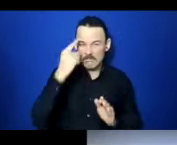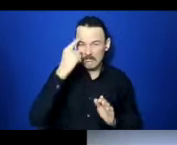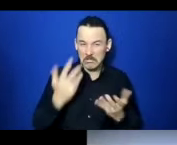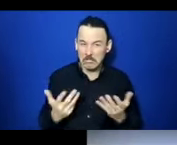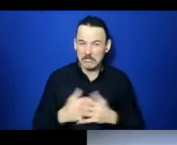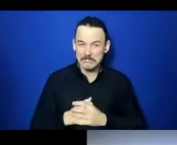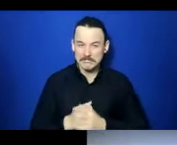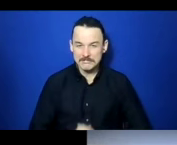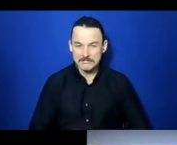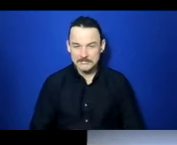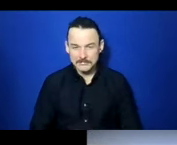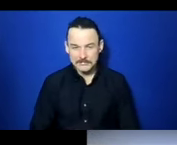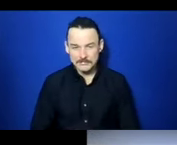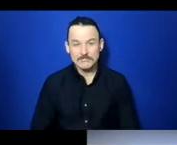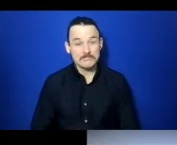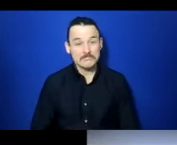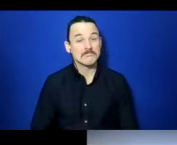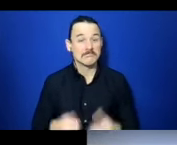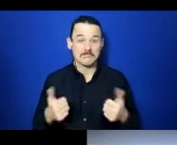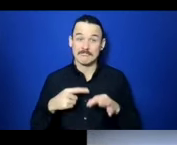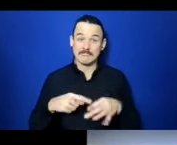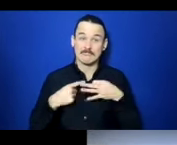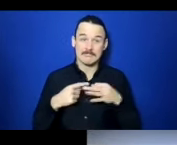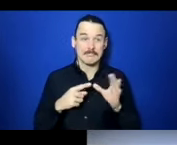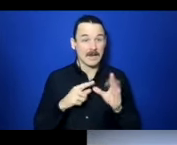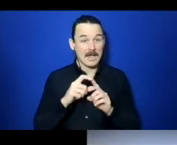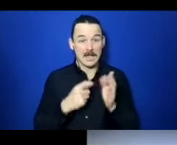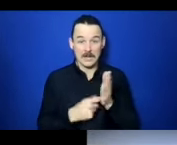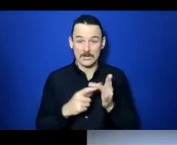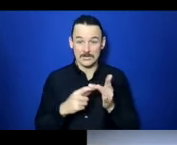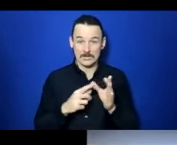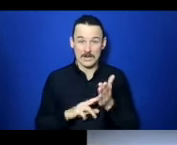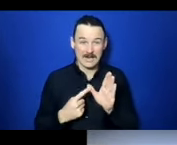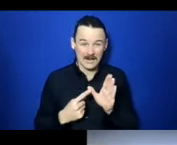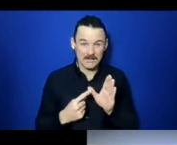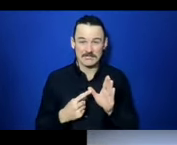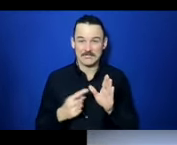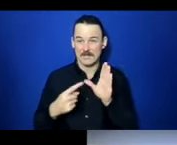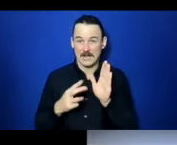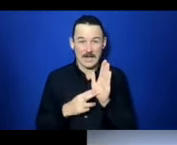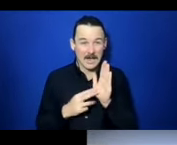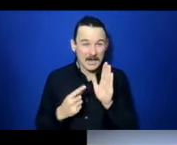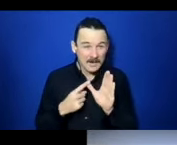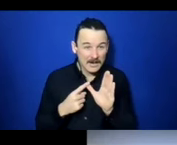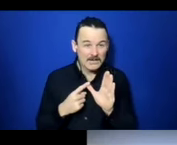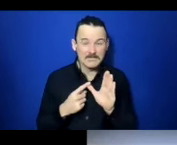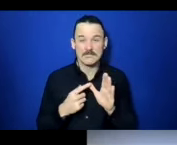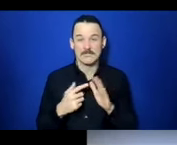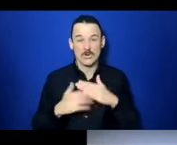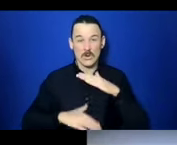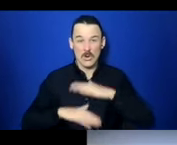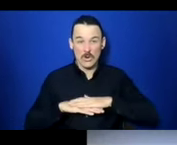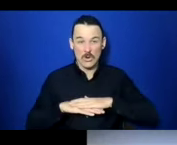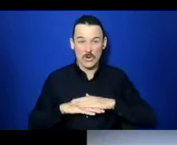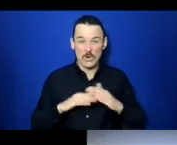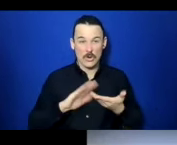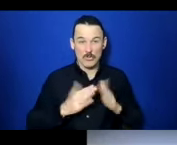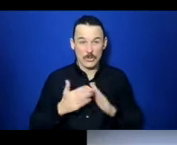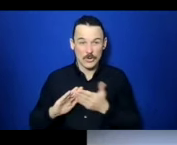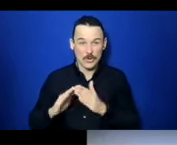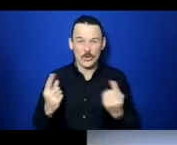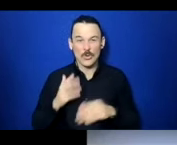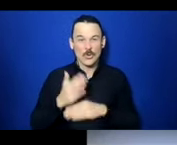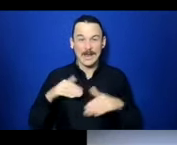Adriana and Anna, and the whole community at Remarkable are doing that